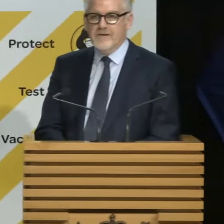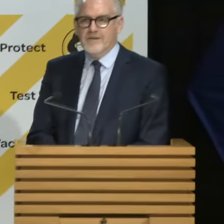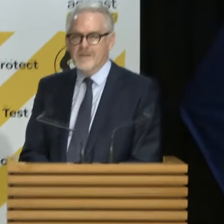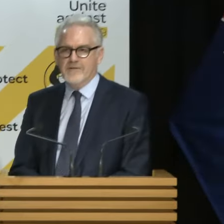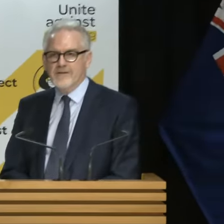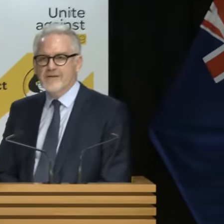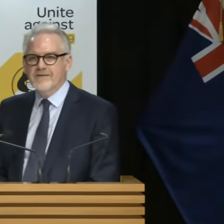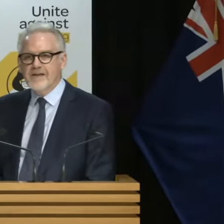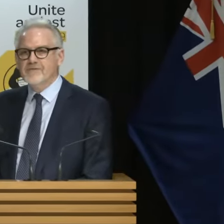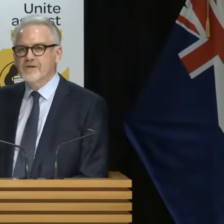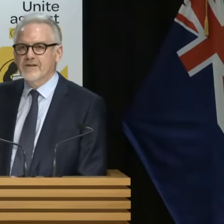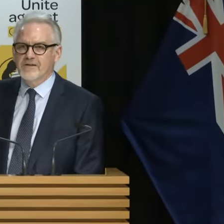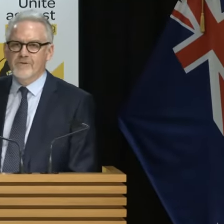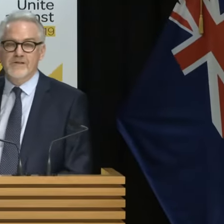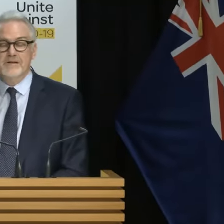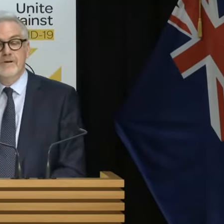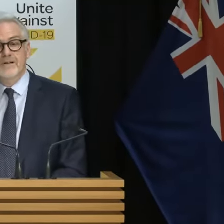One of the things we want to do is to start to unlock that and